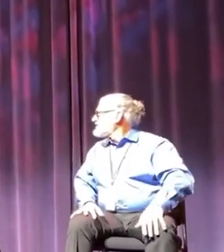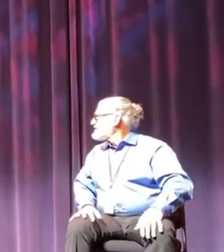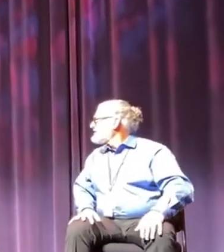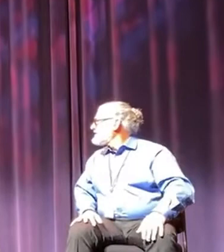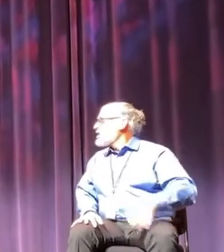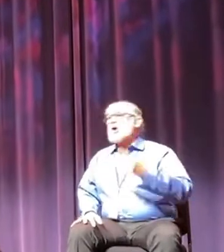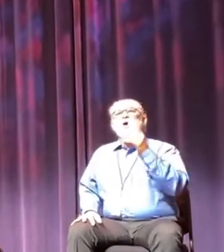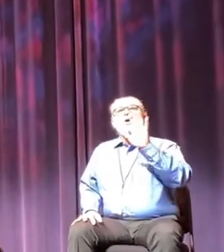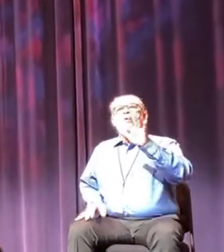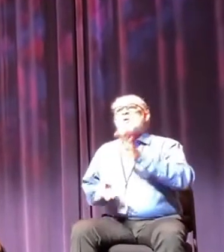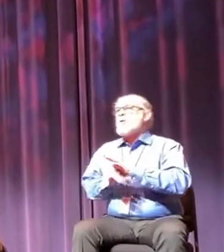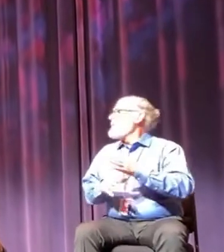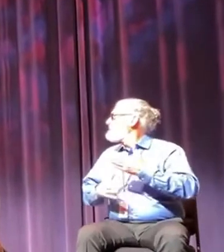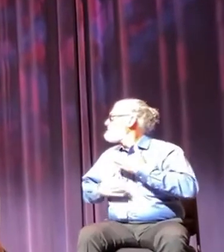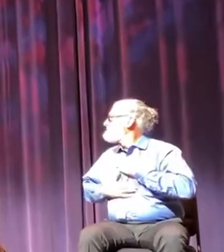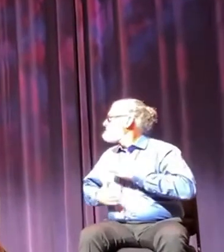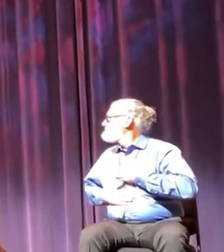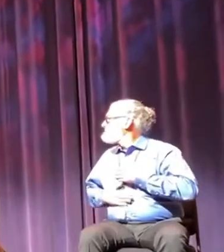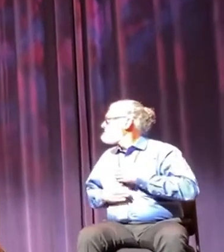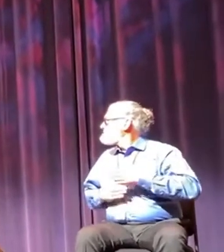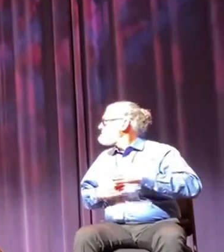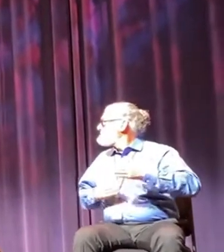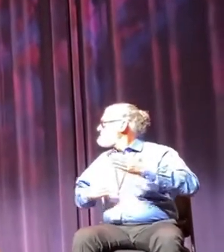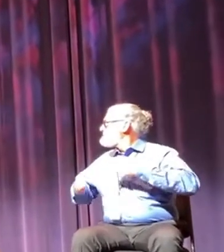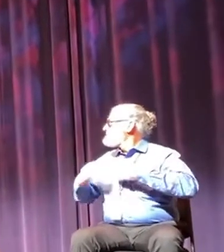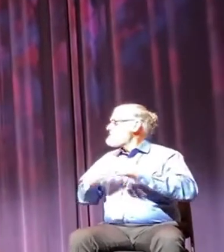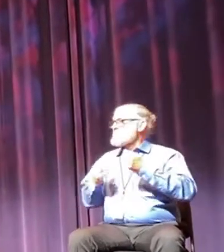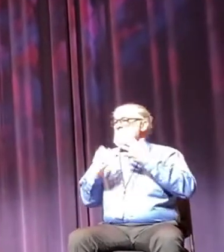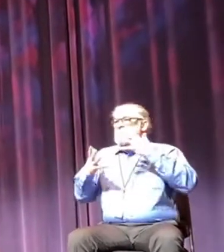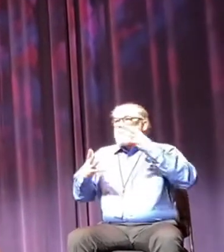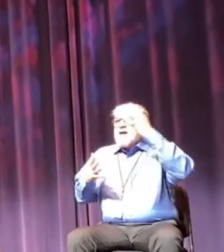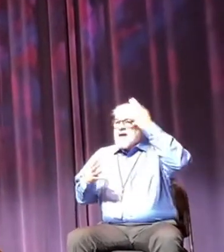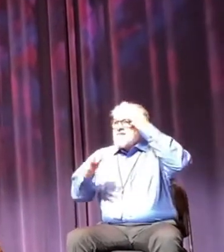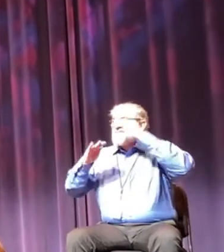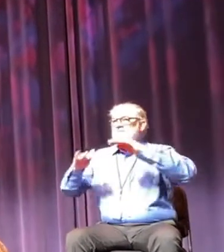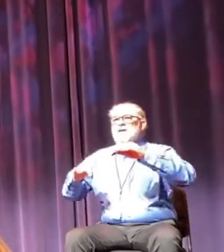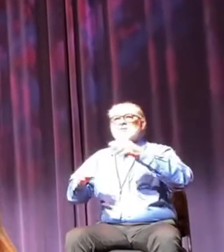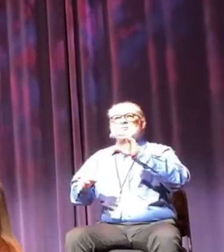Her body patched, swollen skin, hair flecks gone rogue,